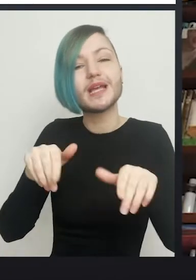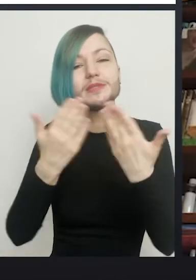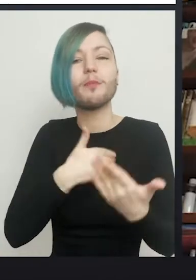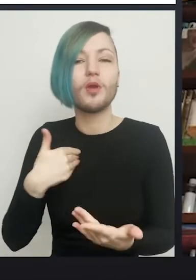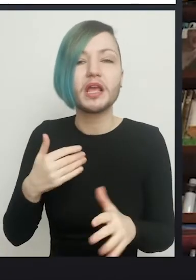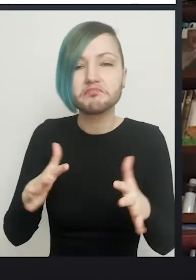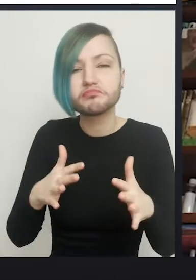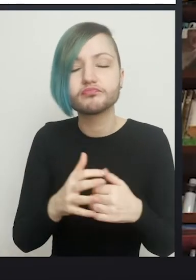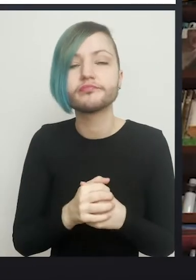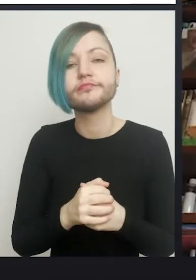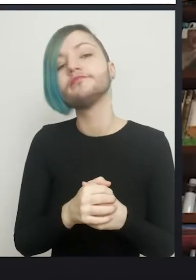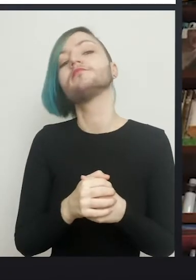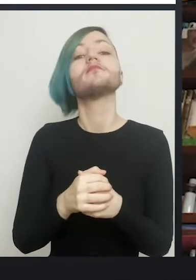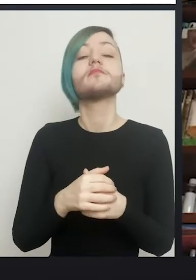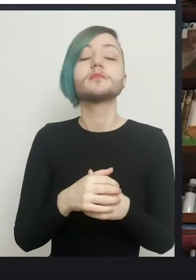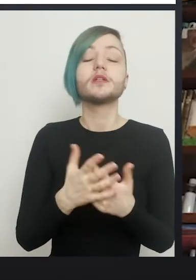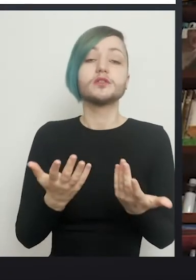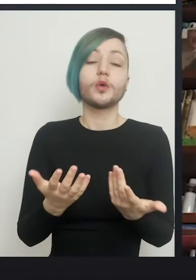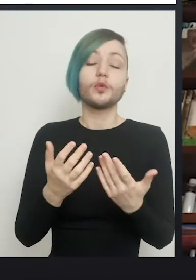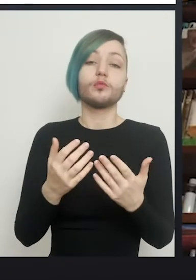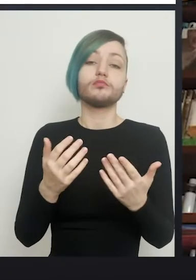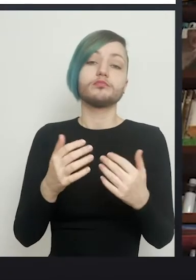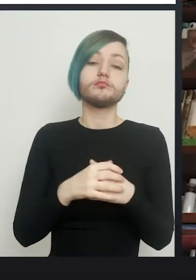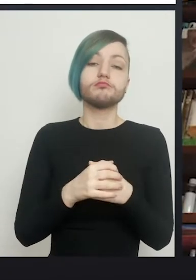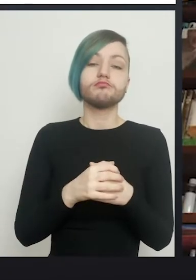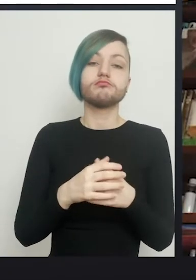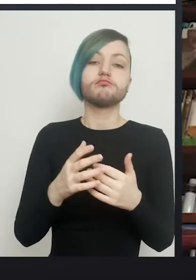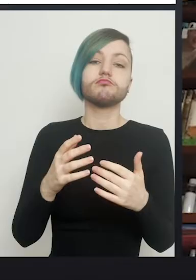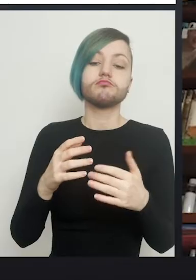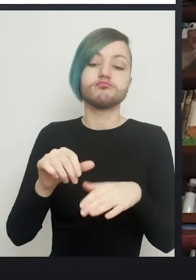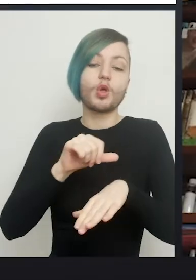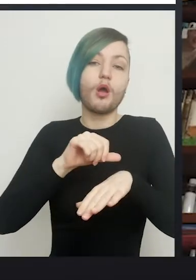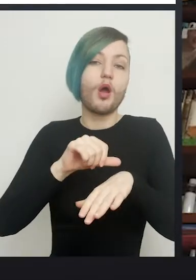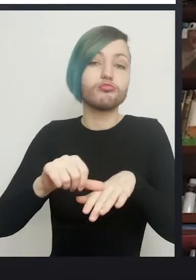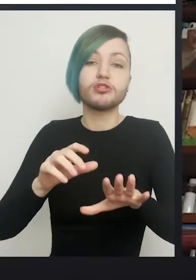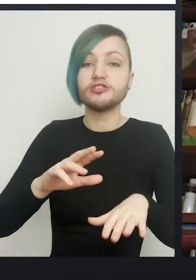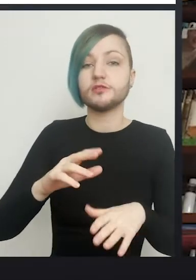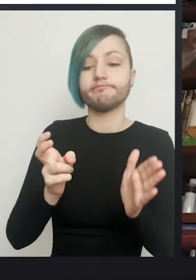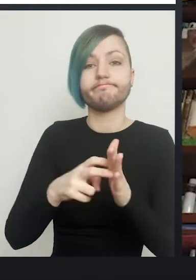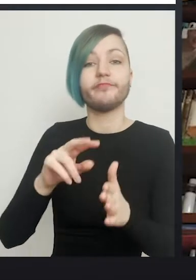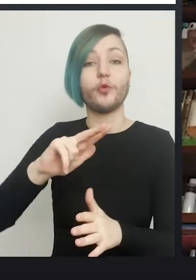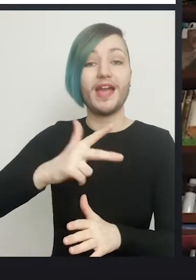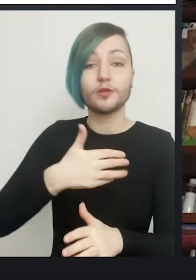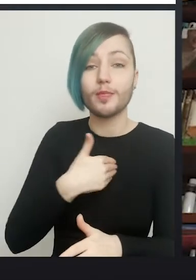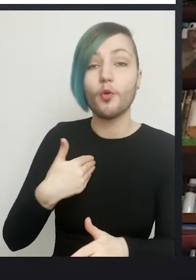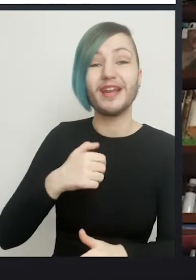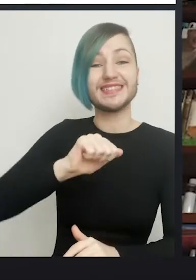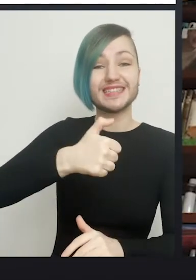The morning before the operation, so if they're having an operation at 8 o'clock in the morning, this is at 6 o'clock, a nurse comes in and gives them an enema.